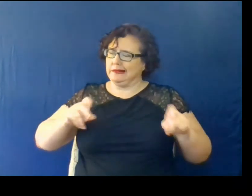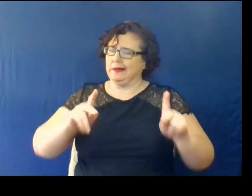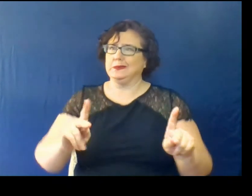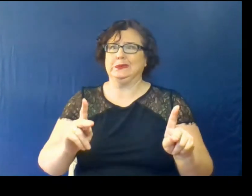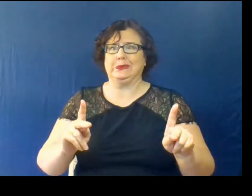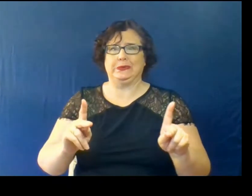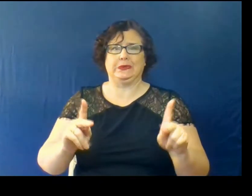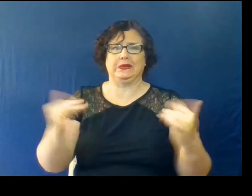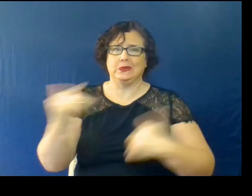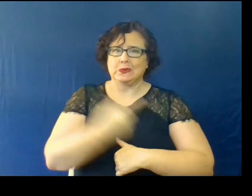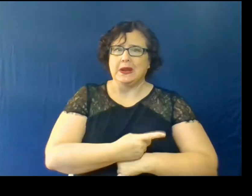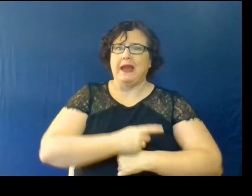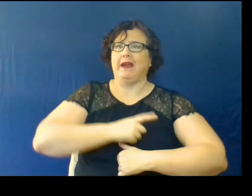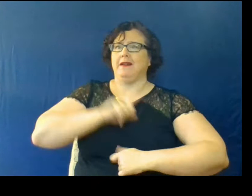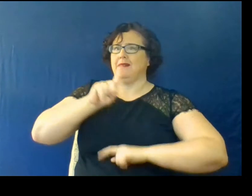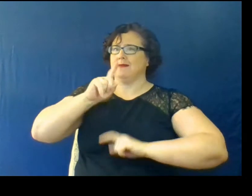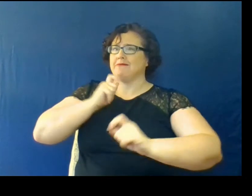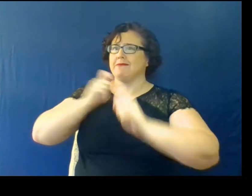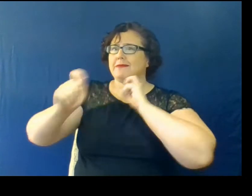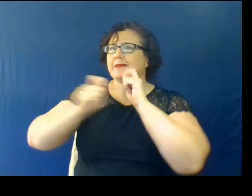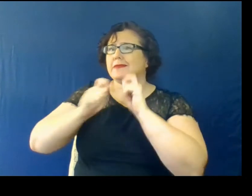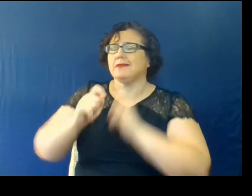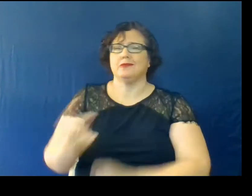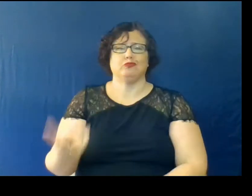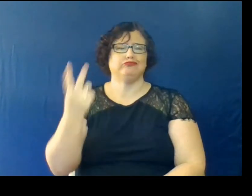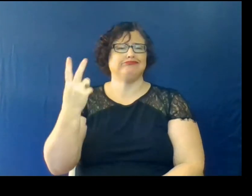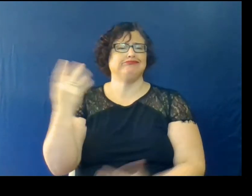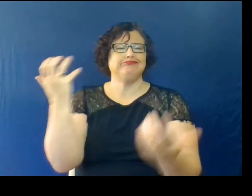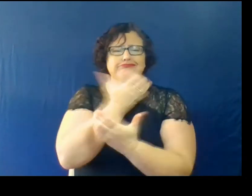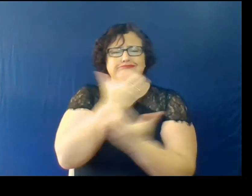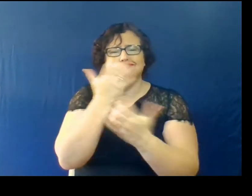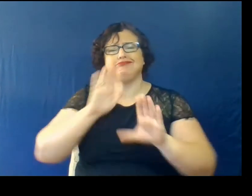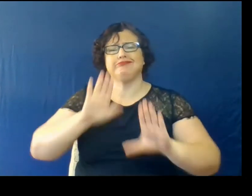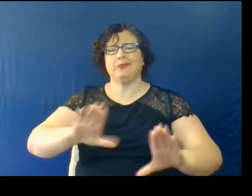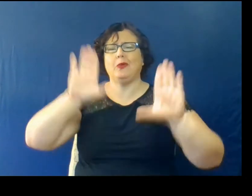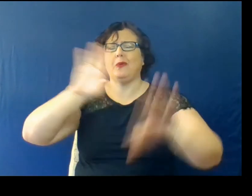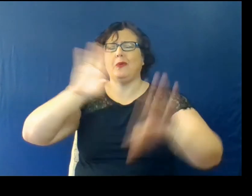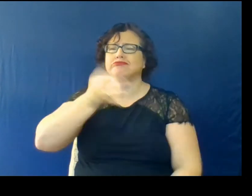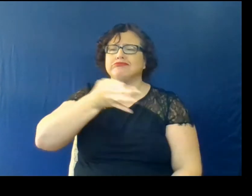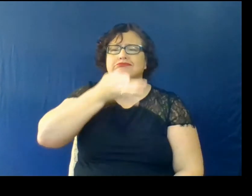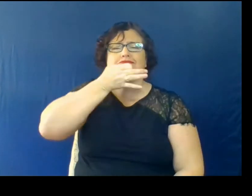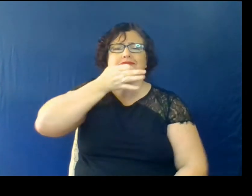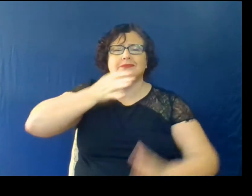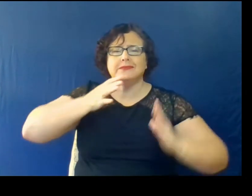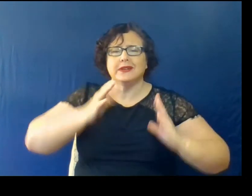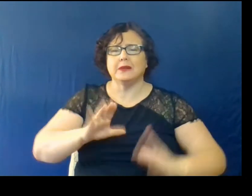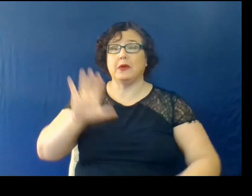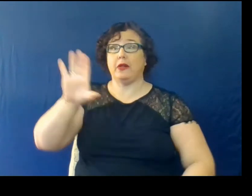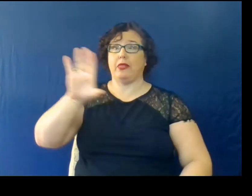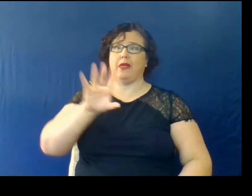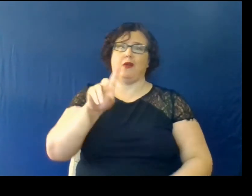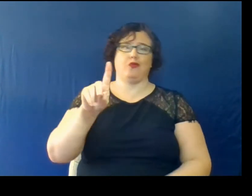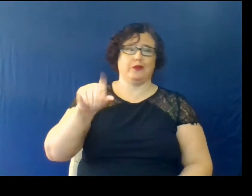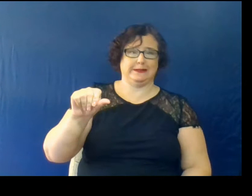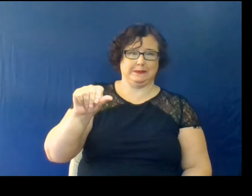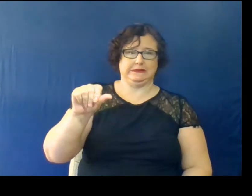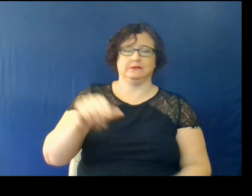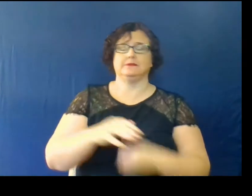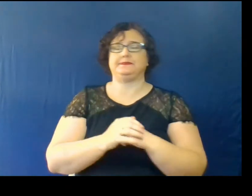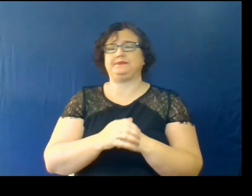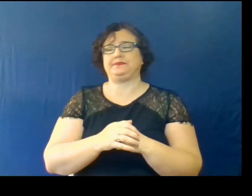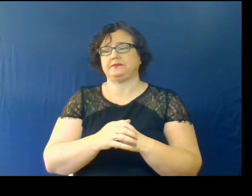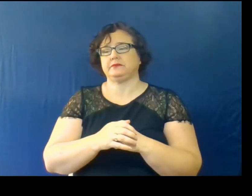interview two wonderful experts in their own disabilities to describe their